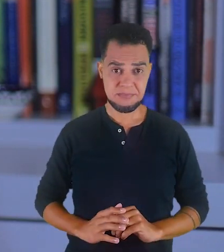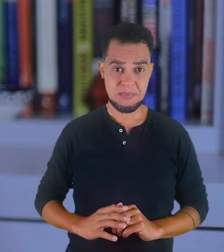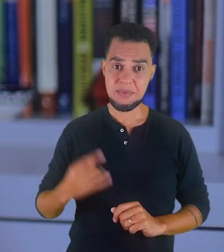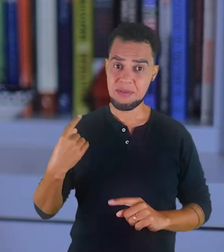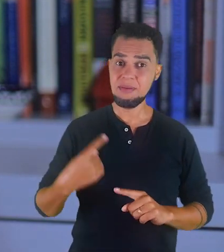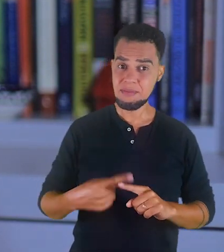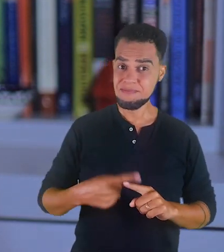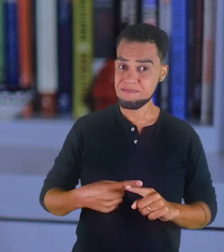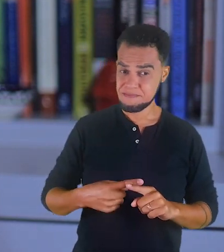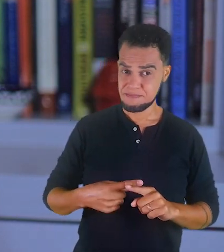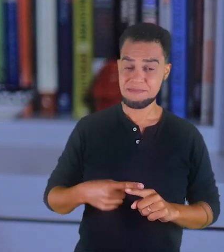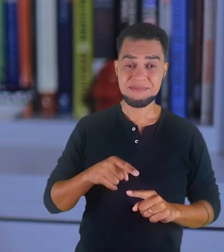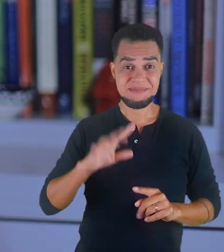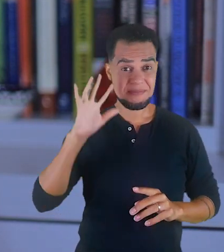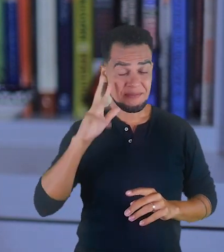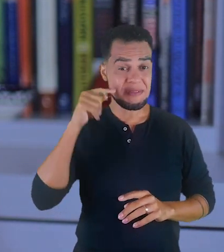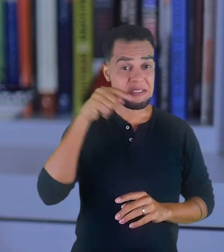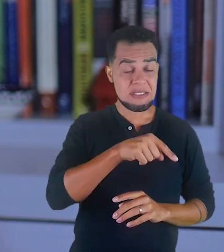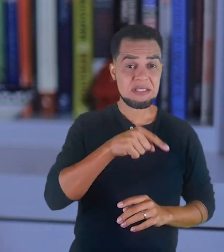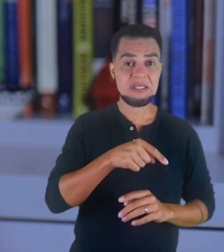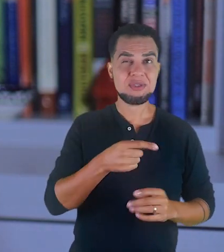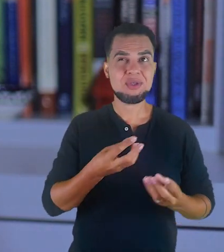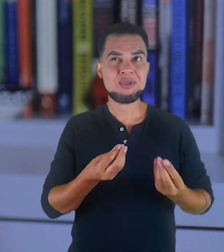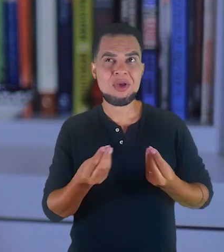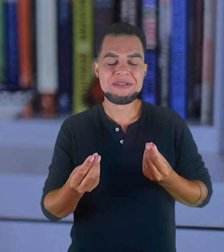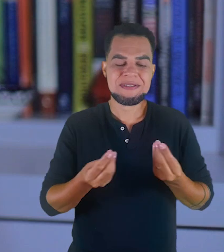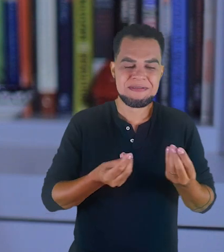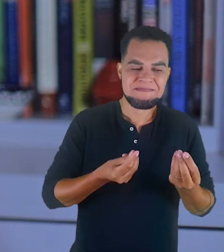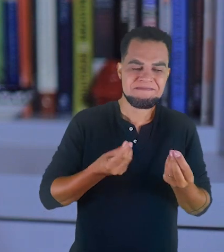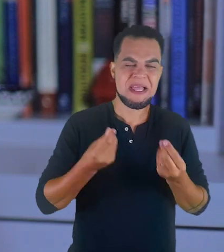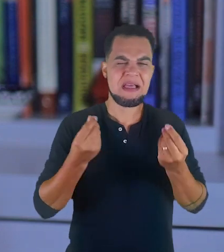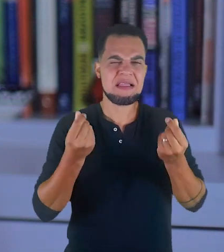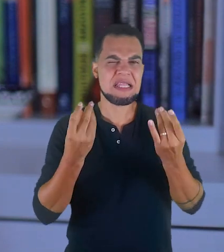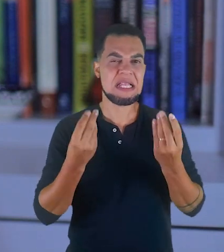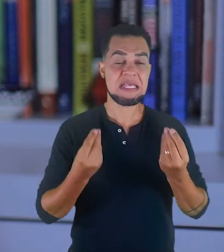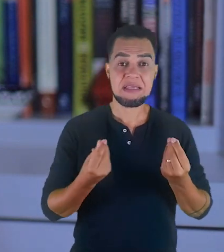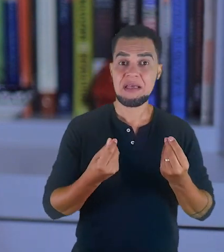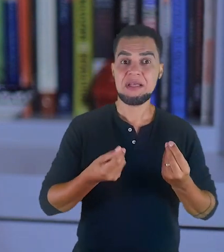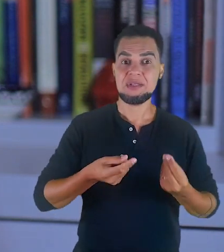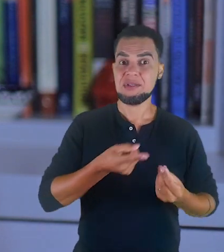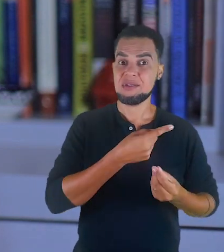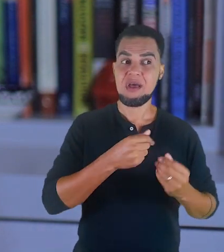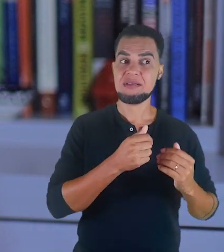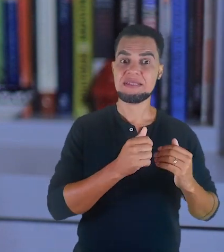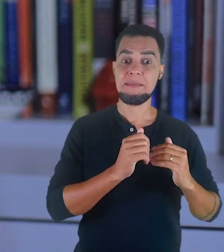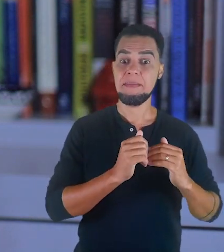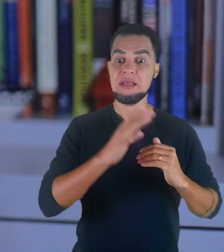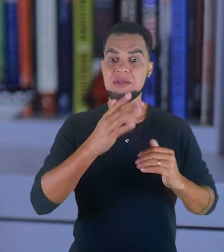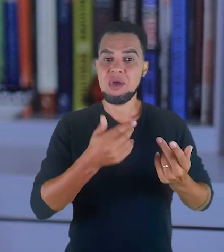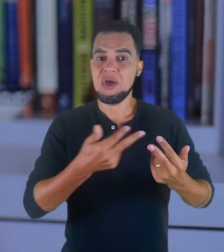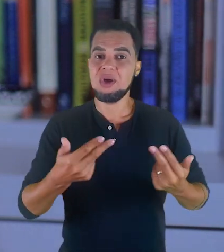puts us in an extremely delicate position of doing things that I believe the Left should never do